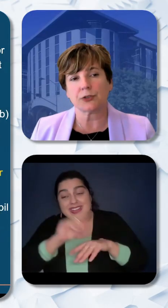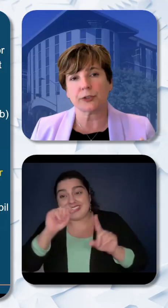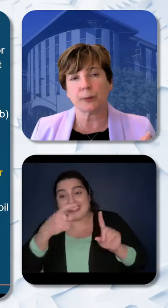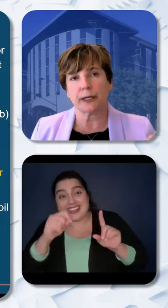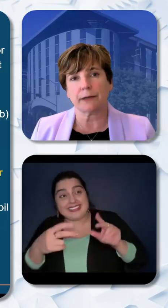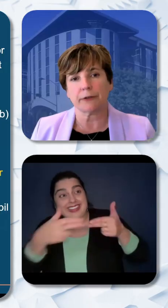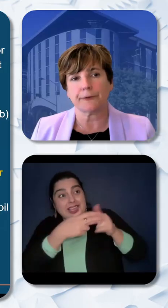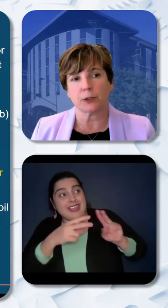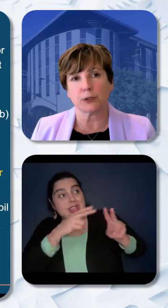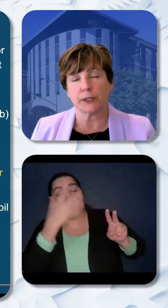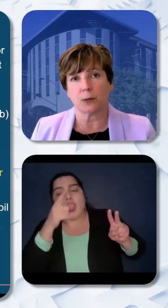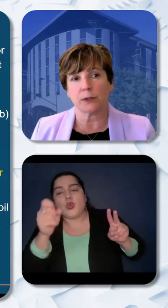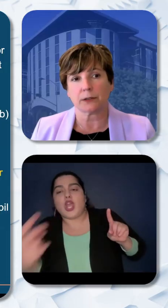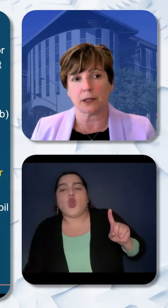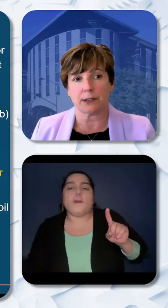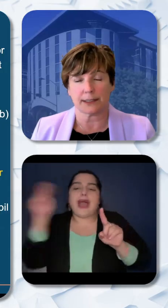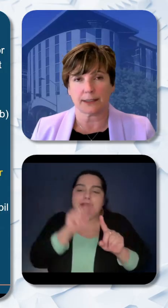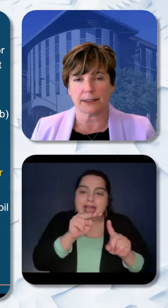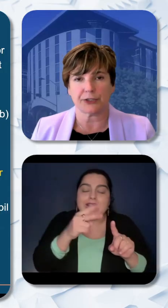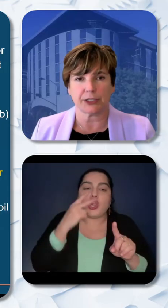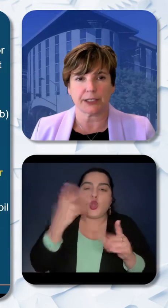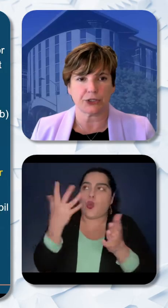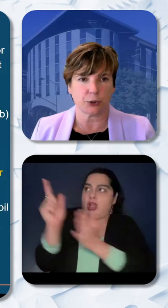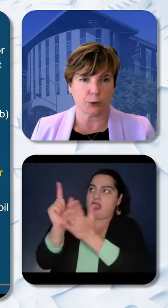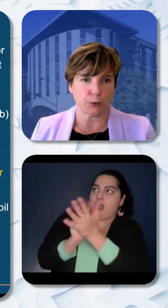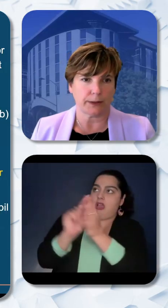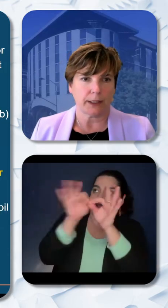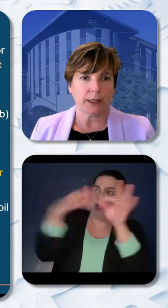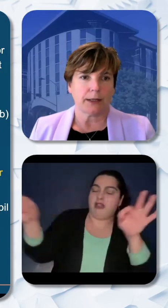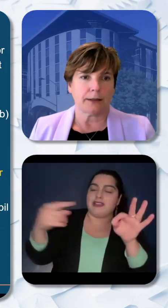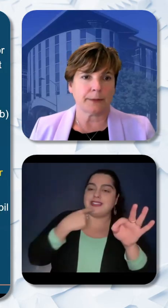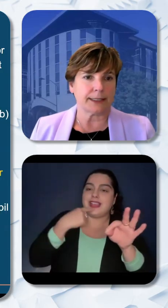can actually go back and refer to now what the law says, the education code.